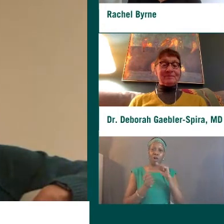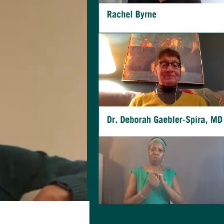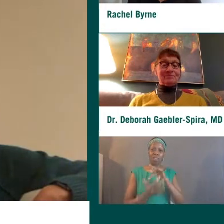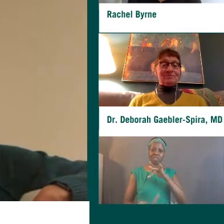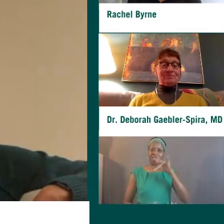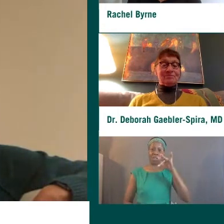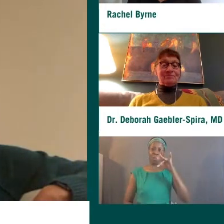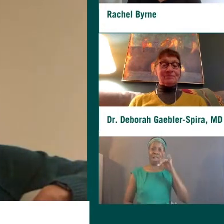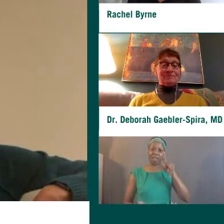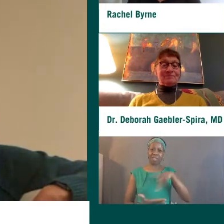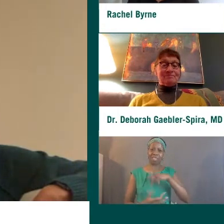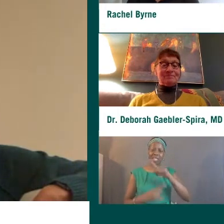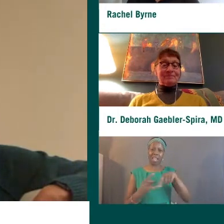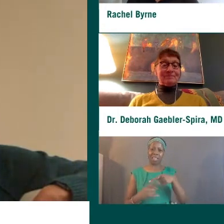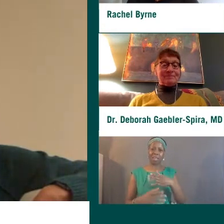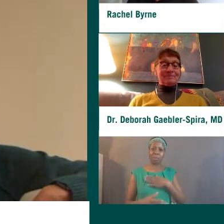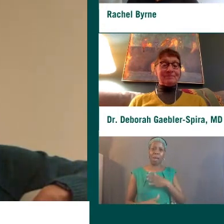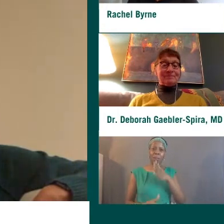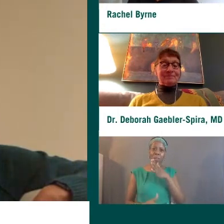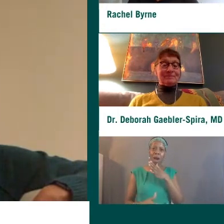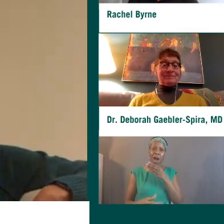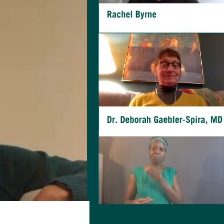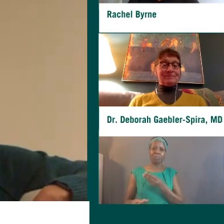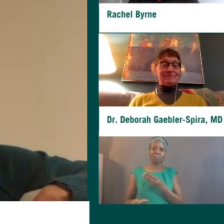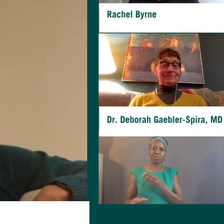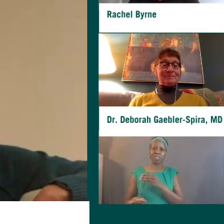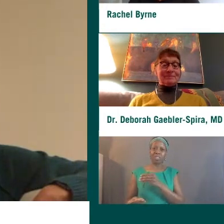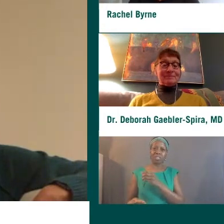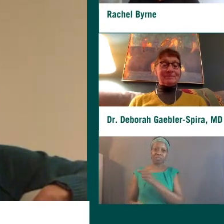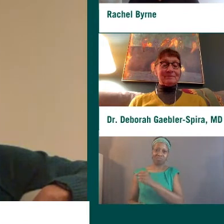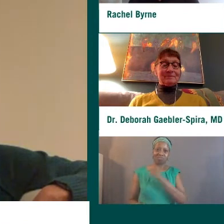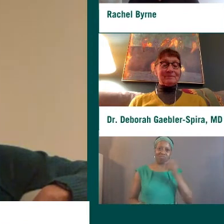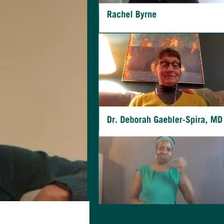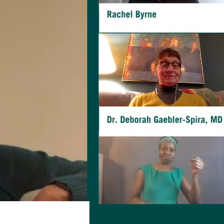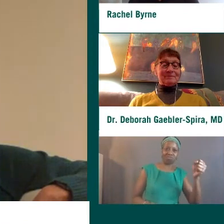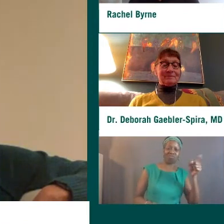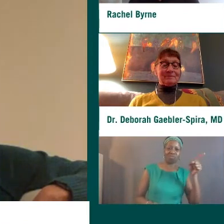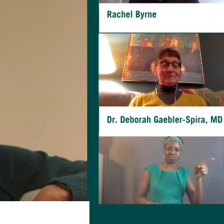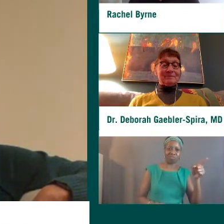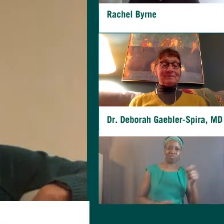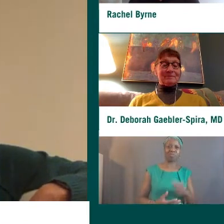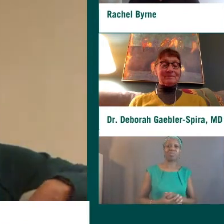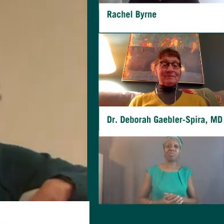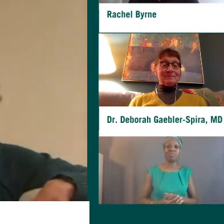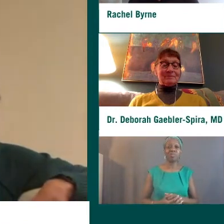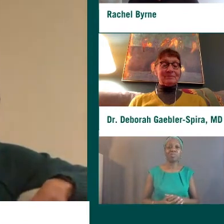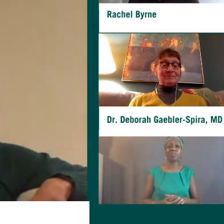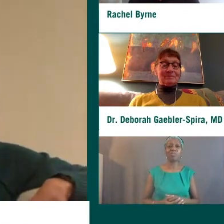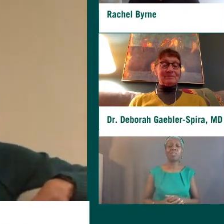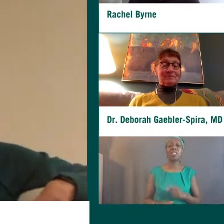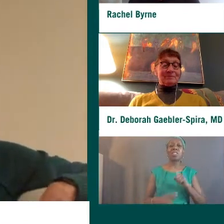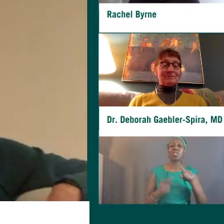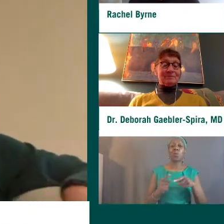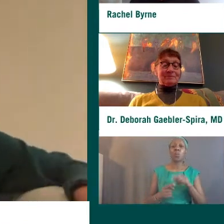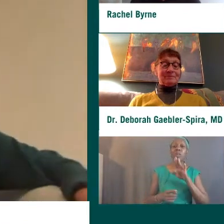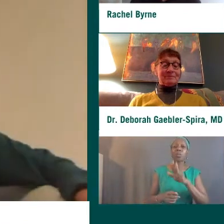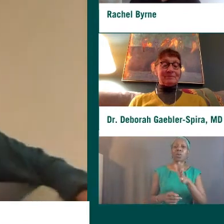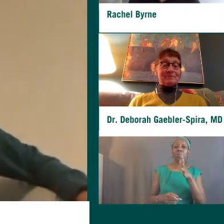And so when you're doing ballet and you know, I've heard that you actually not just good at doing ballet